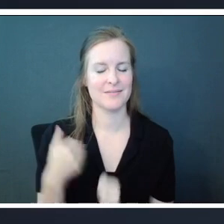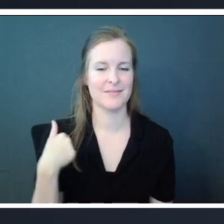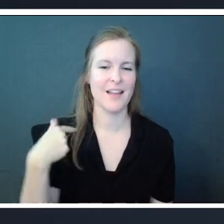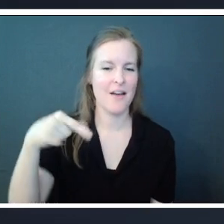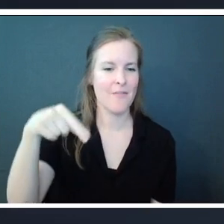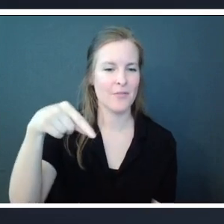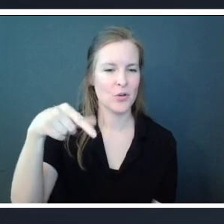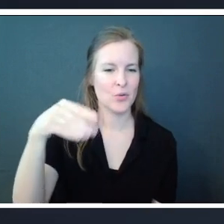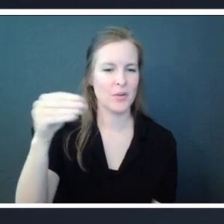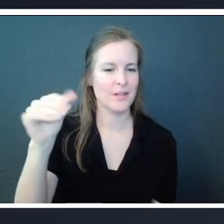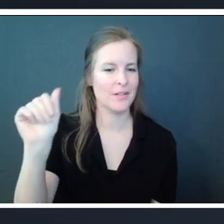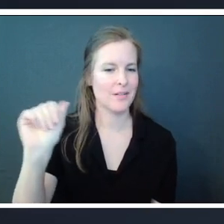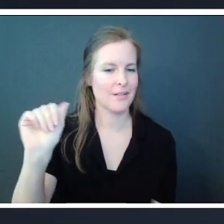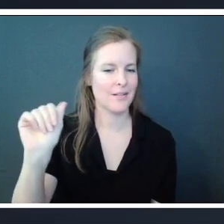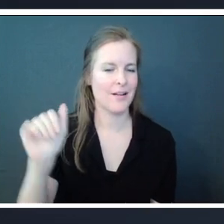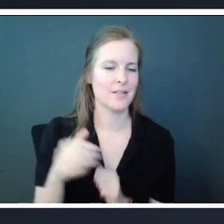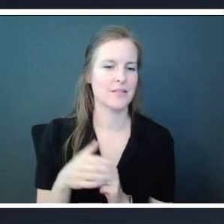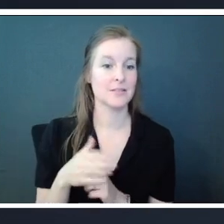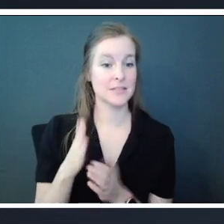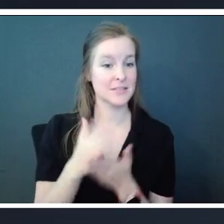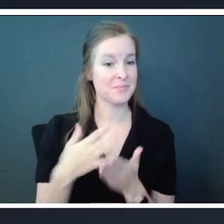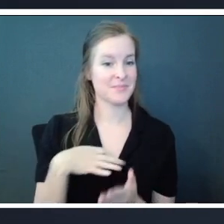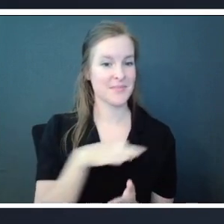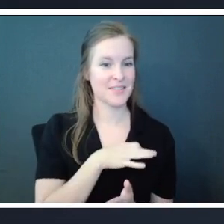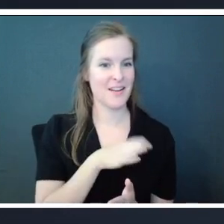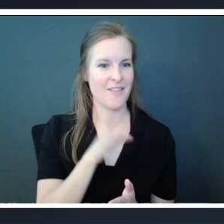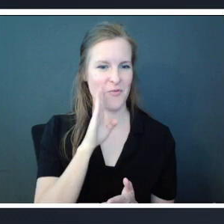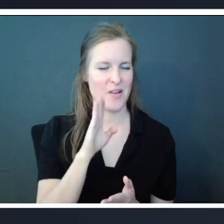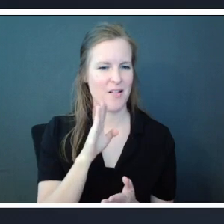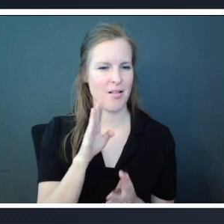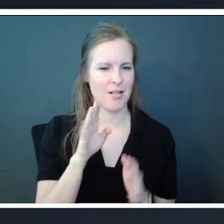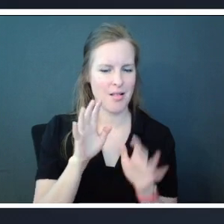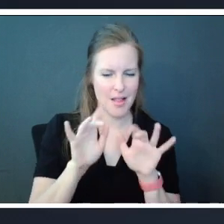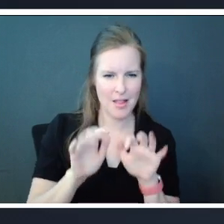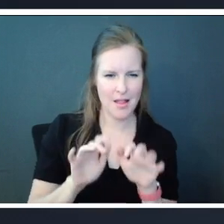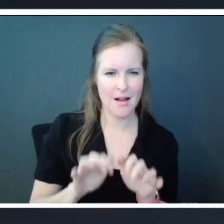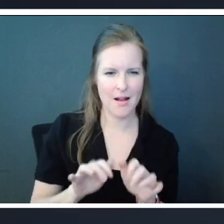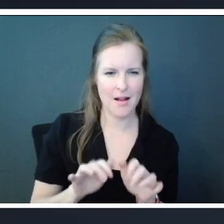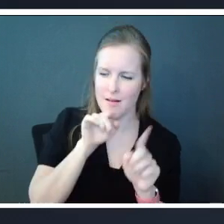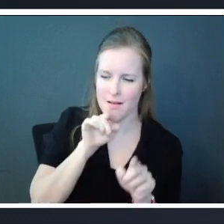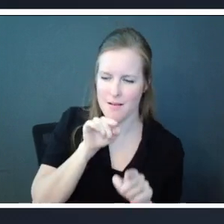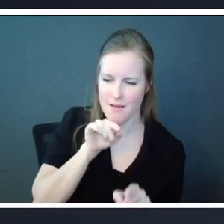We have staff and scientists behind the scenes answering those questions as we go through. We